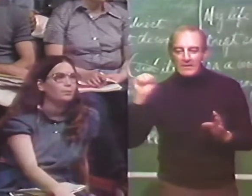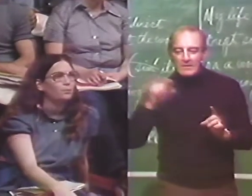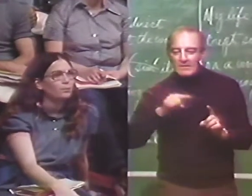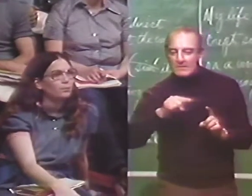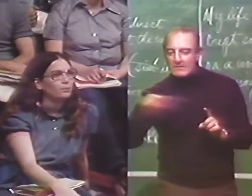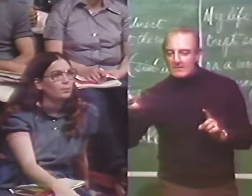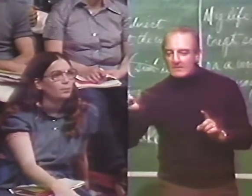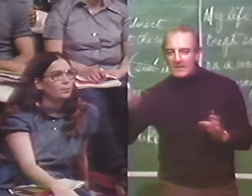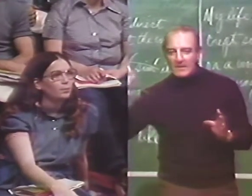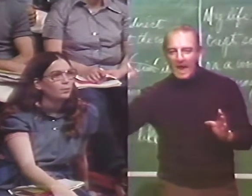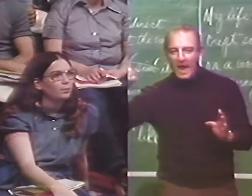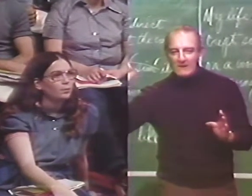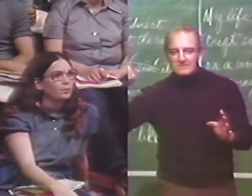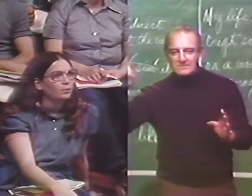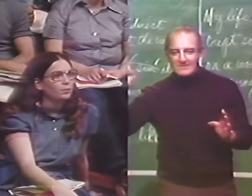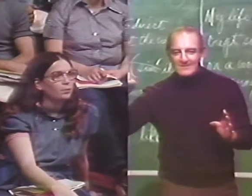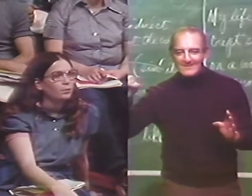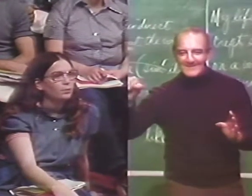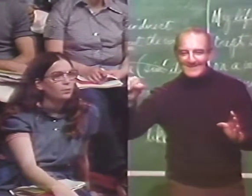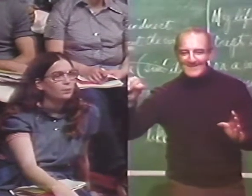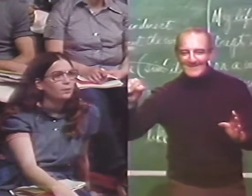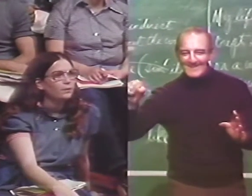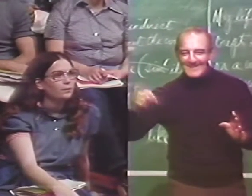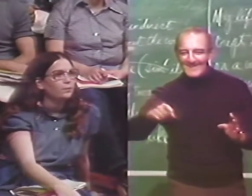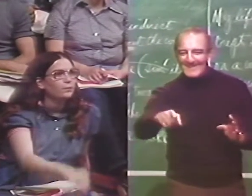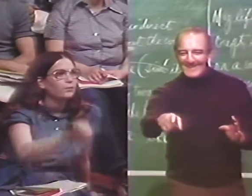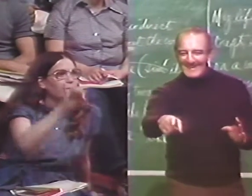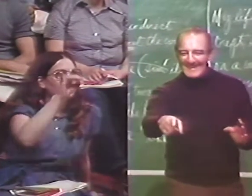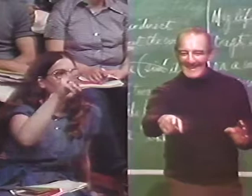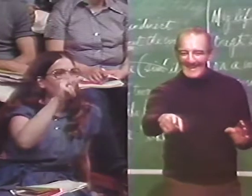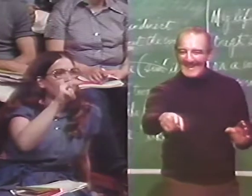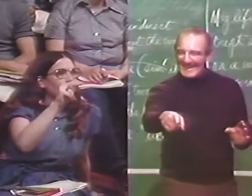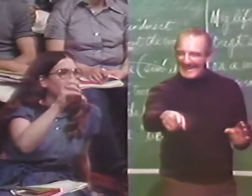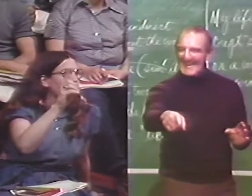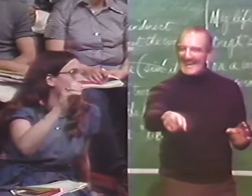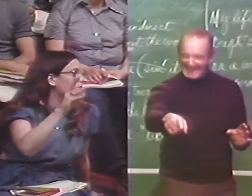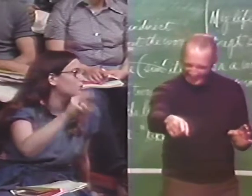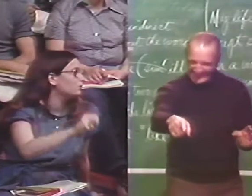OPEN ONE...KNOCK.